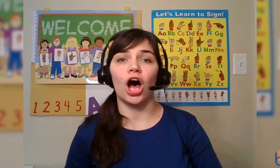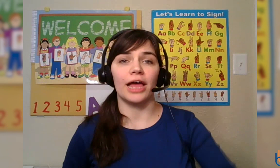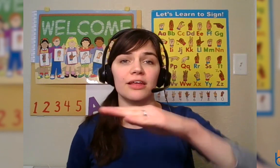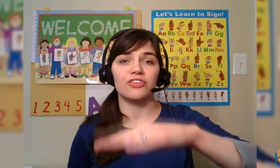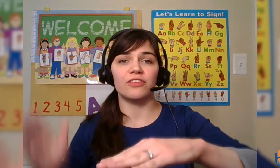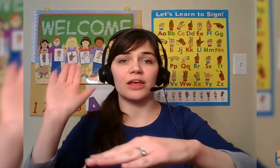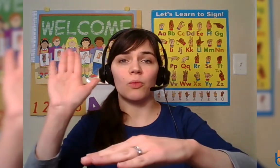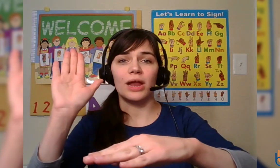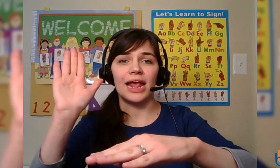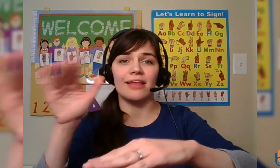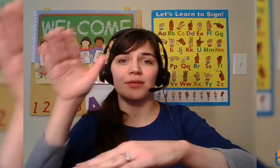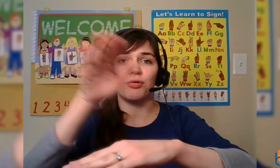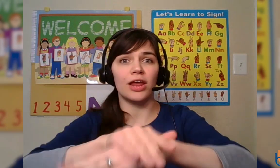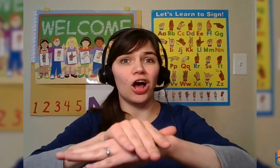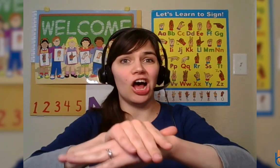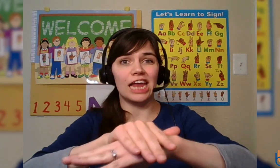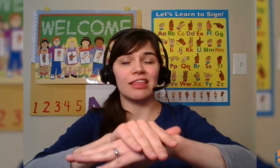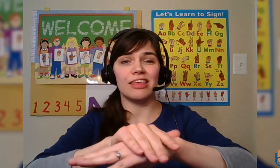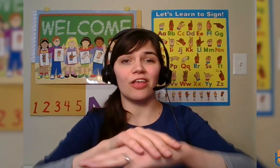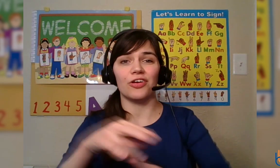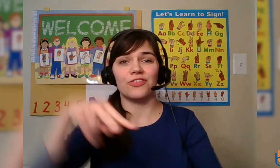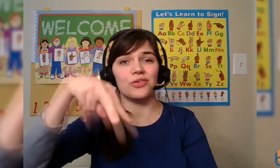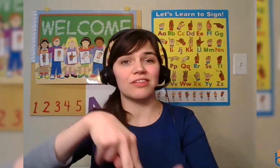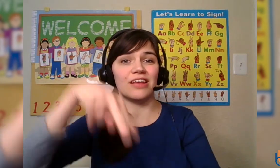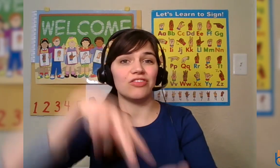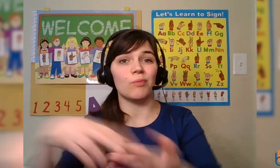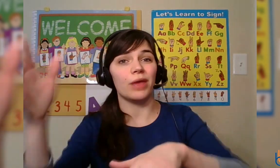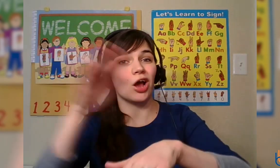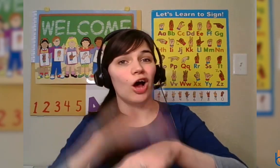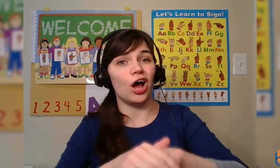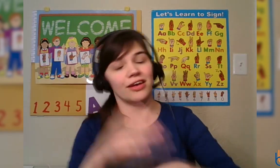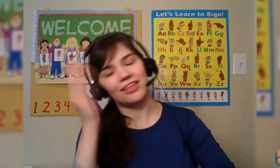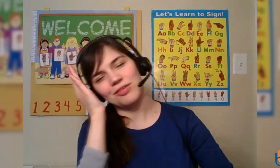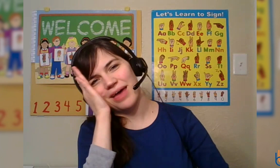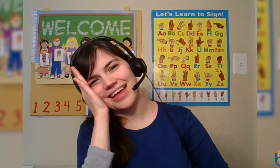just take one hand and put it on the other so you can say jumping on the bed.